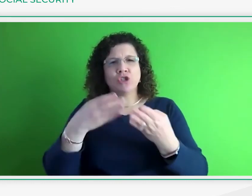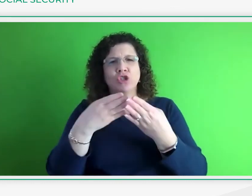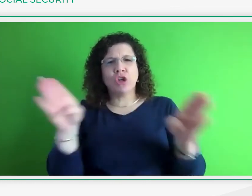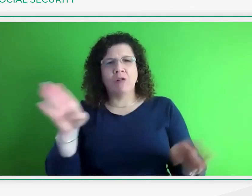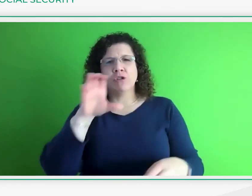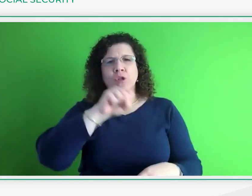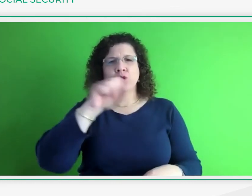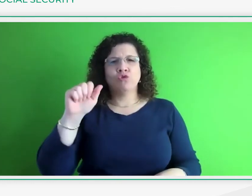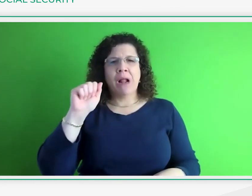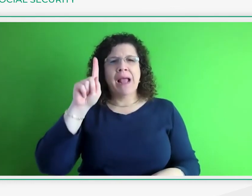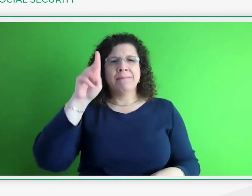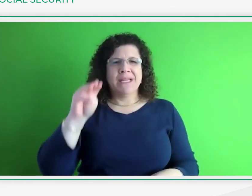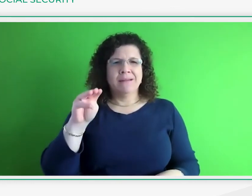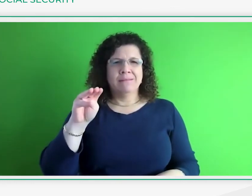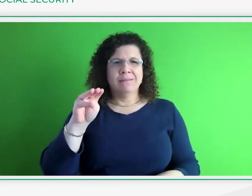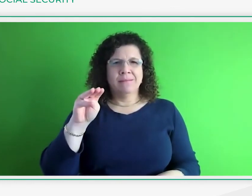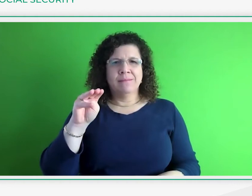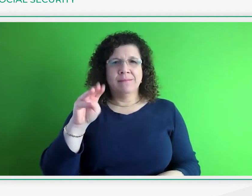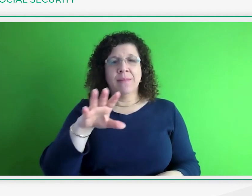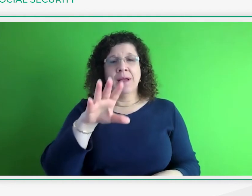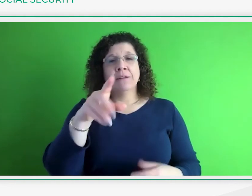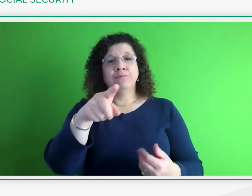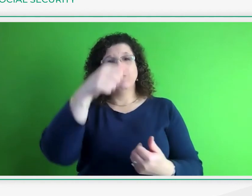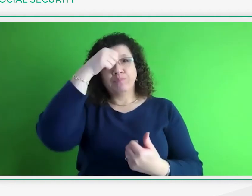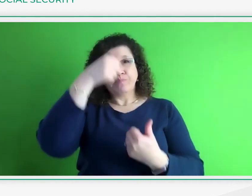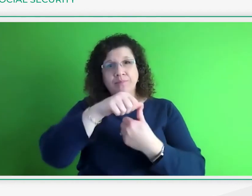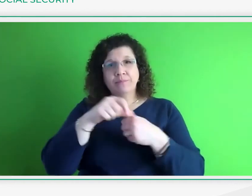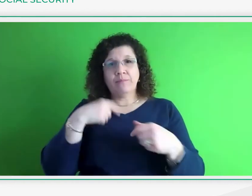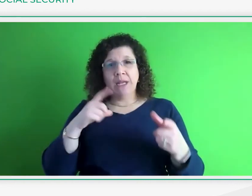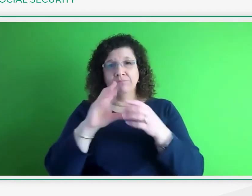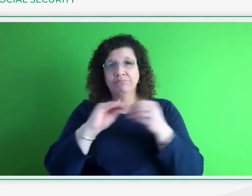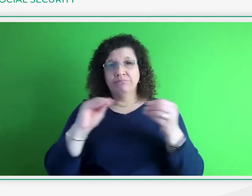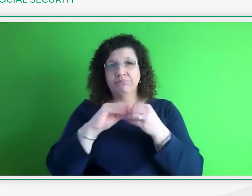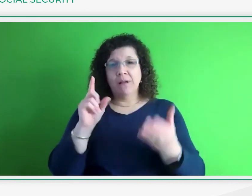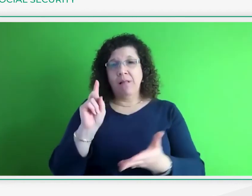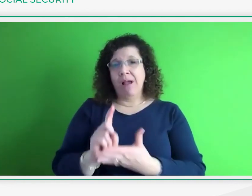And that’ll go to the Office of the Inspector General Social Security Administration.